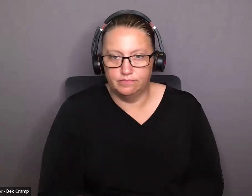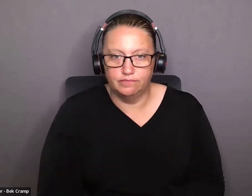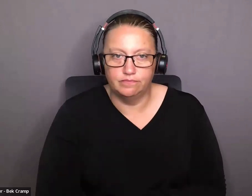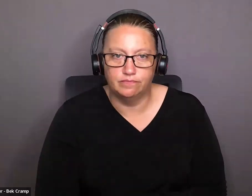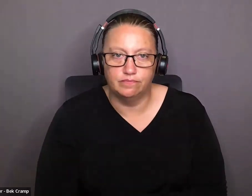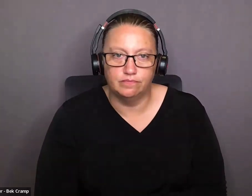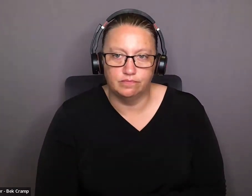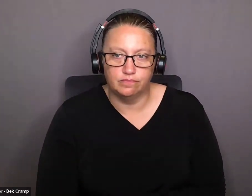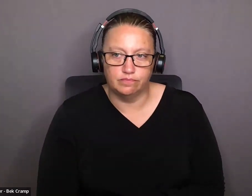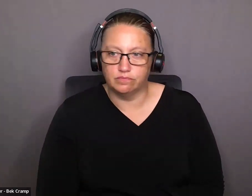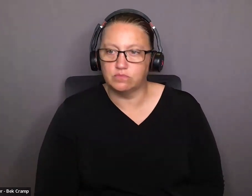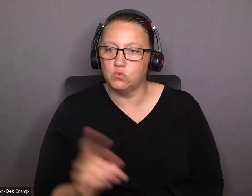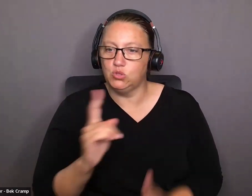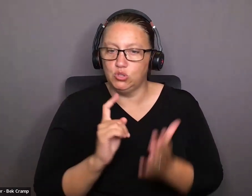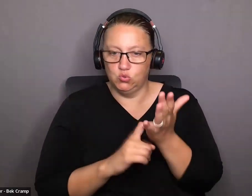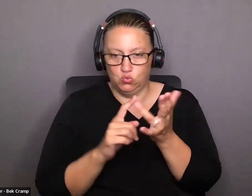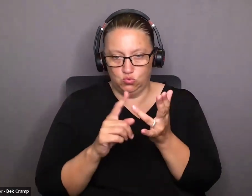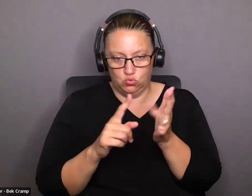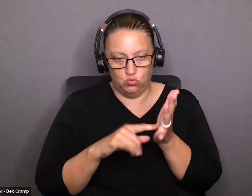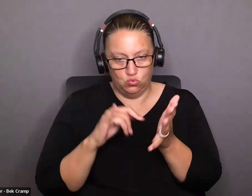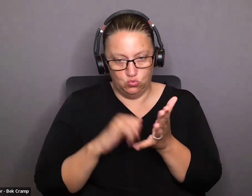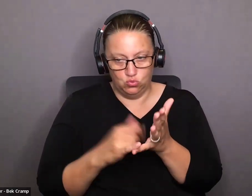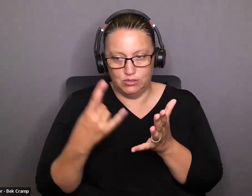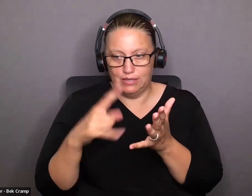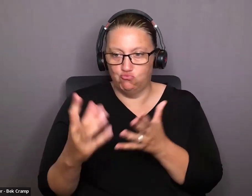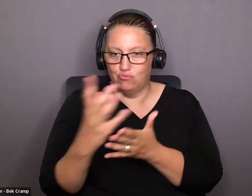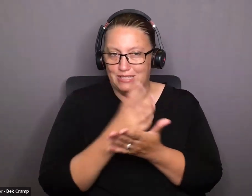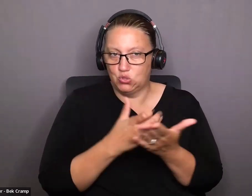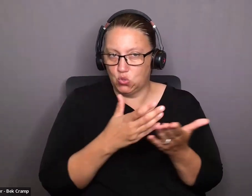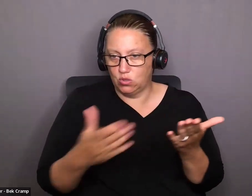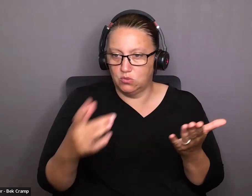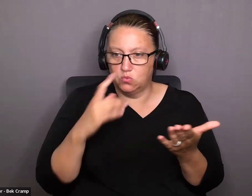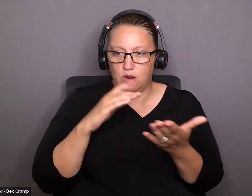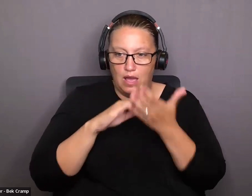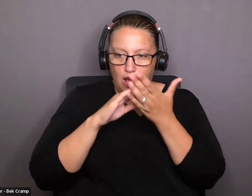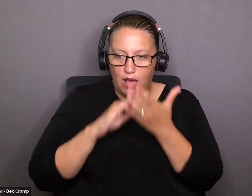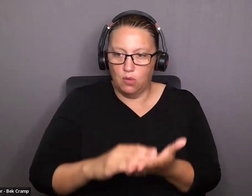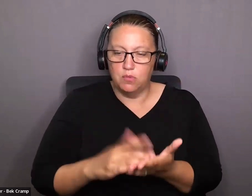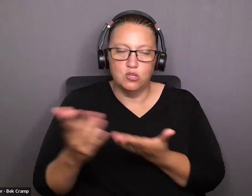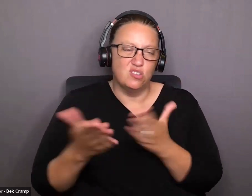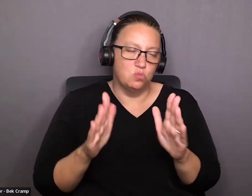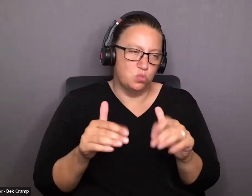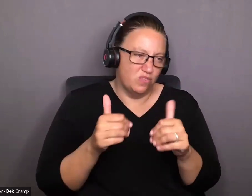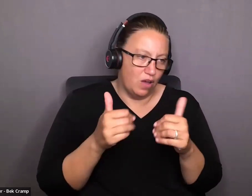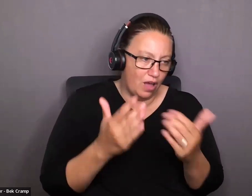So what tools or resources would help service providers and regulators apply existing research